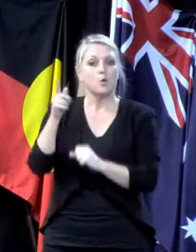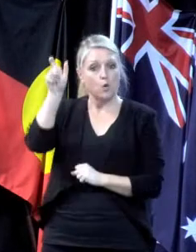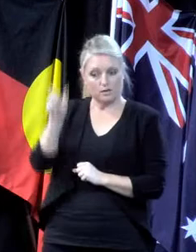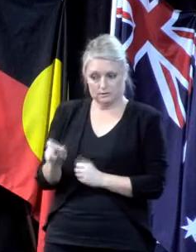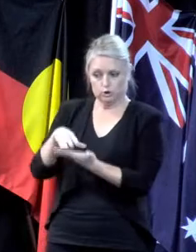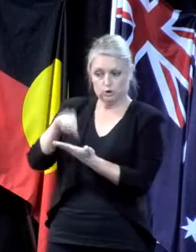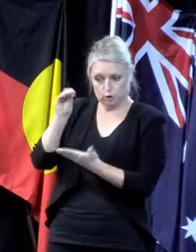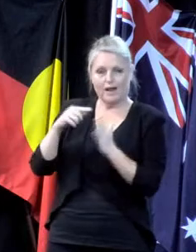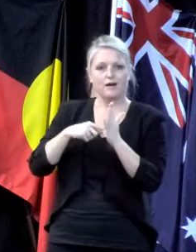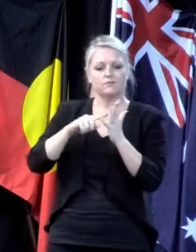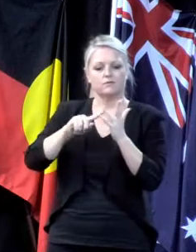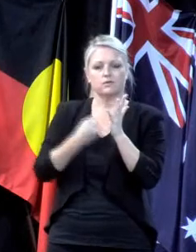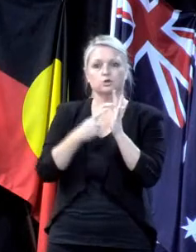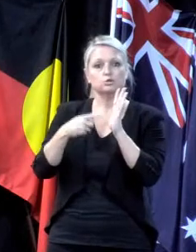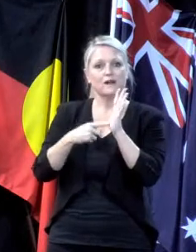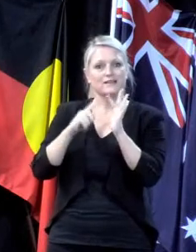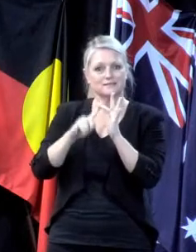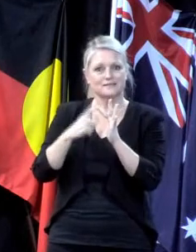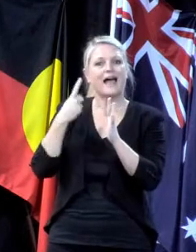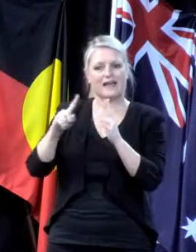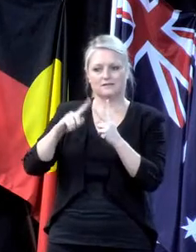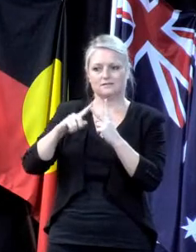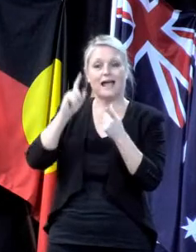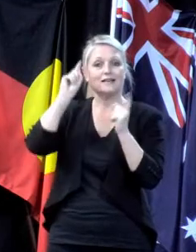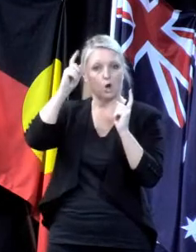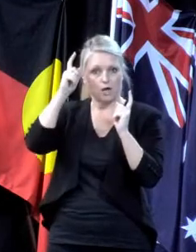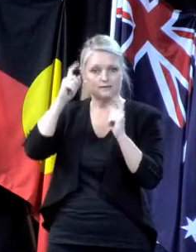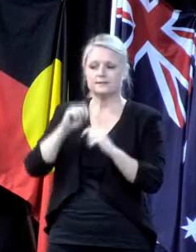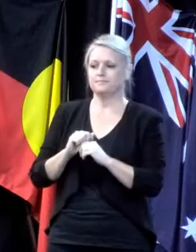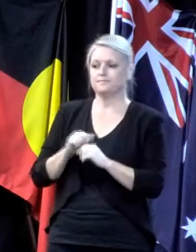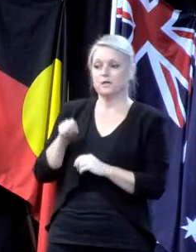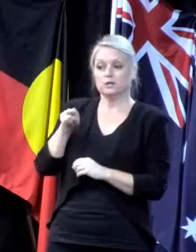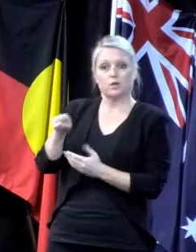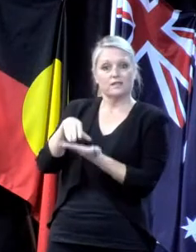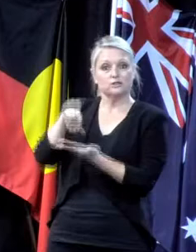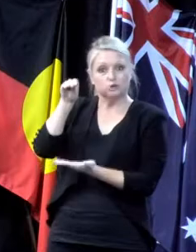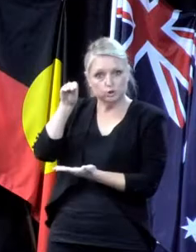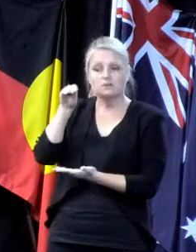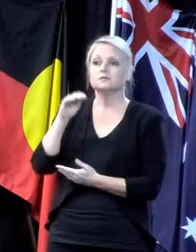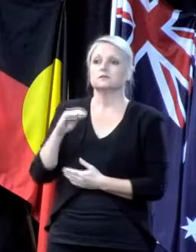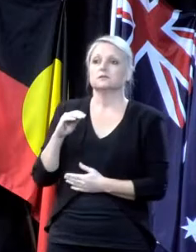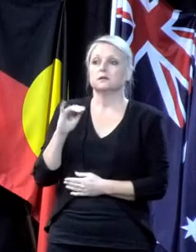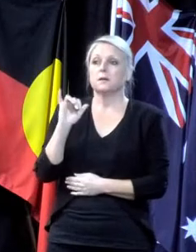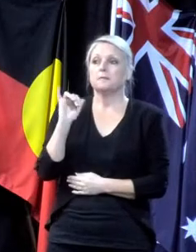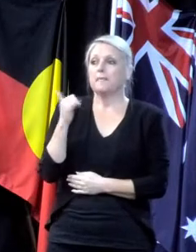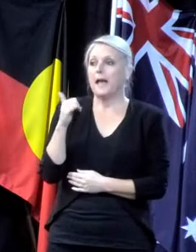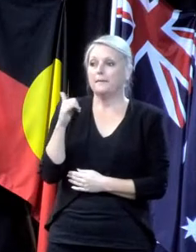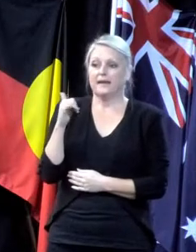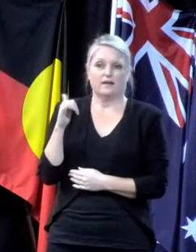And so, the language that this young person may present, you may not find in a school ground as you would expect.